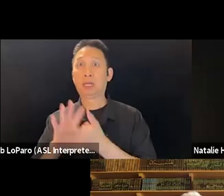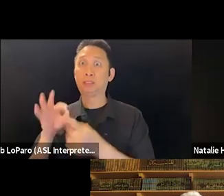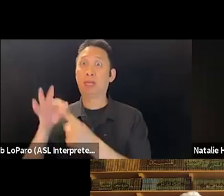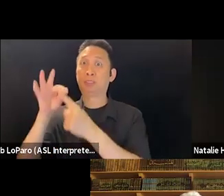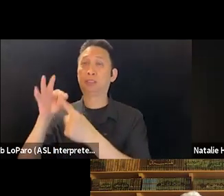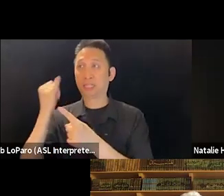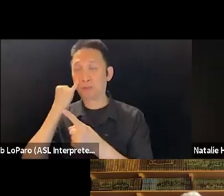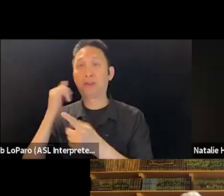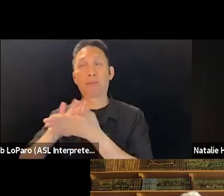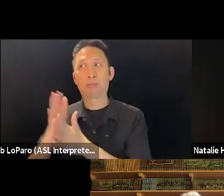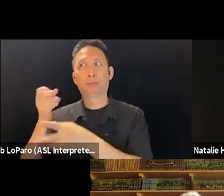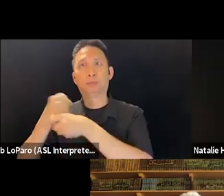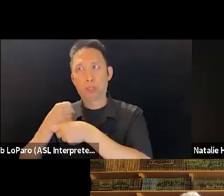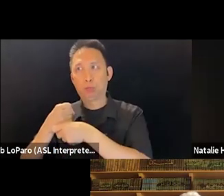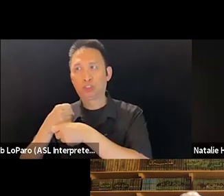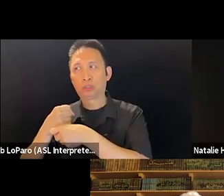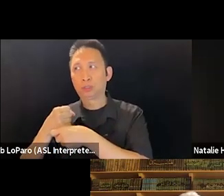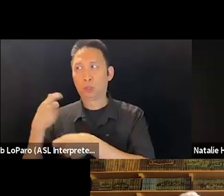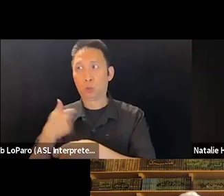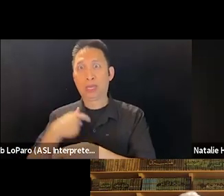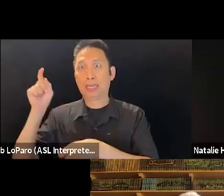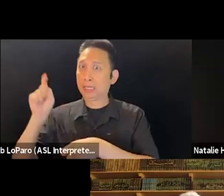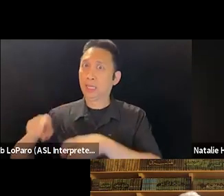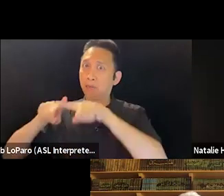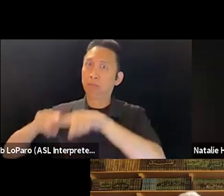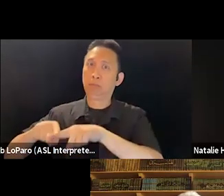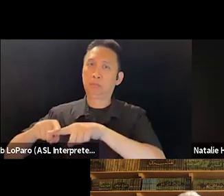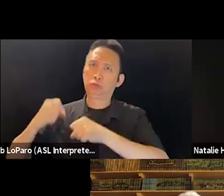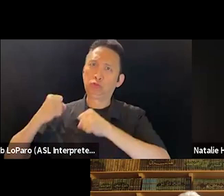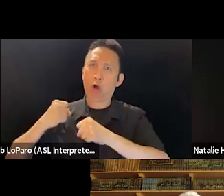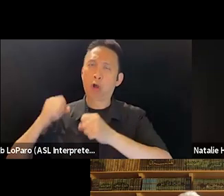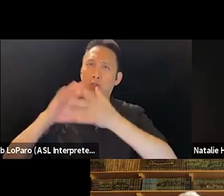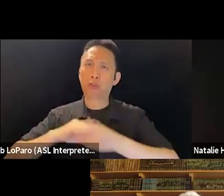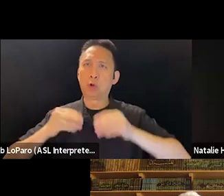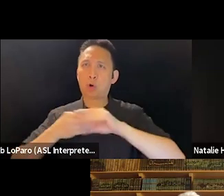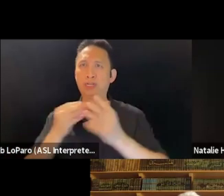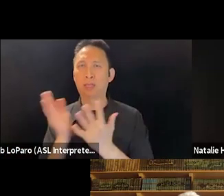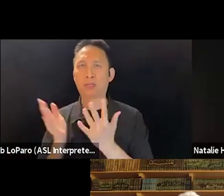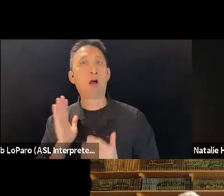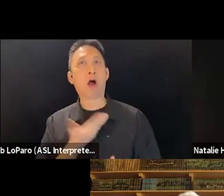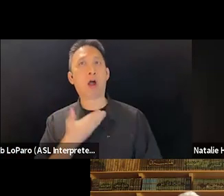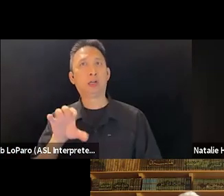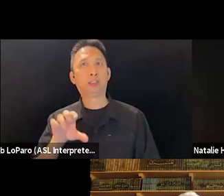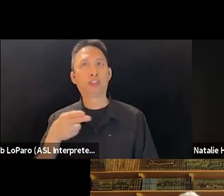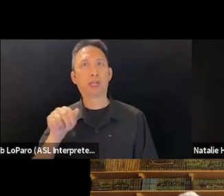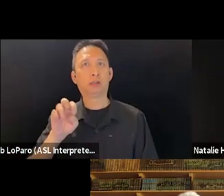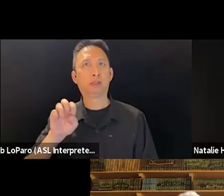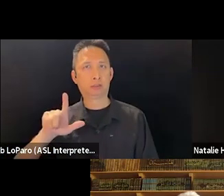we need the storytelling because we are channel, we represent observational documentary